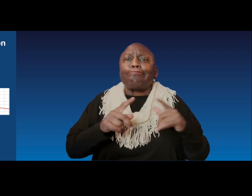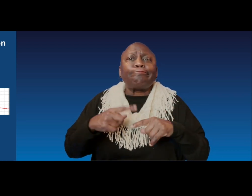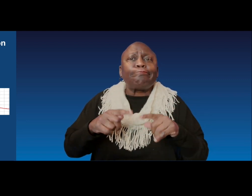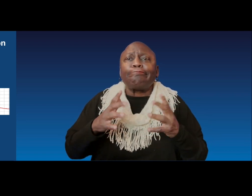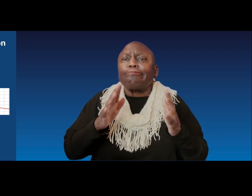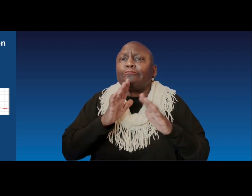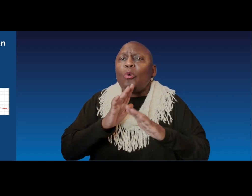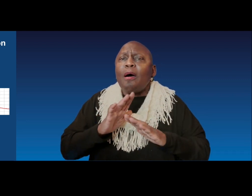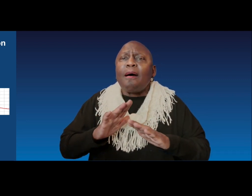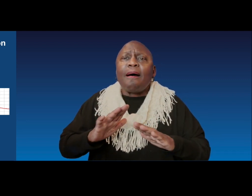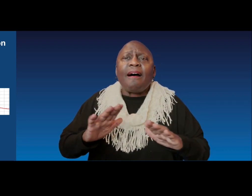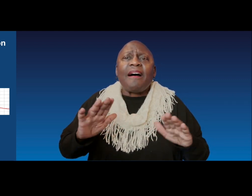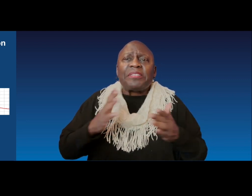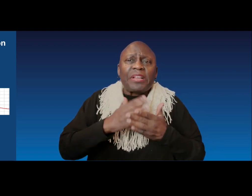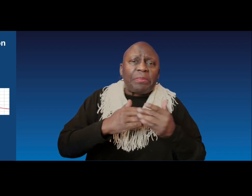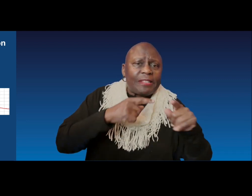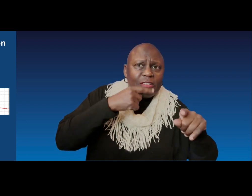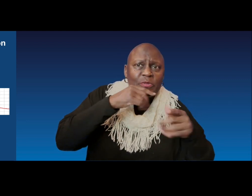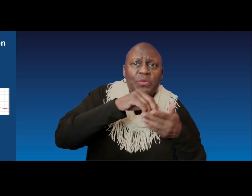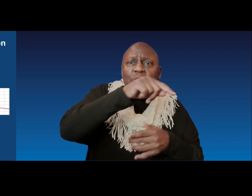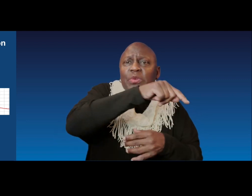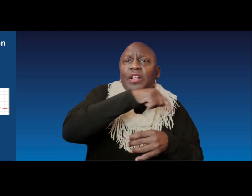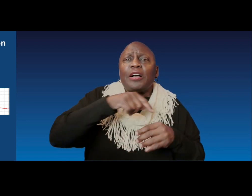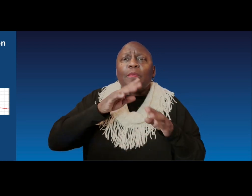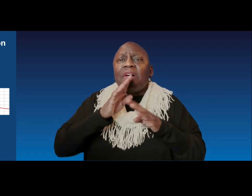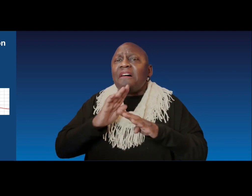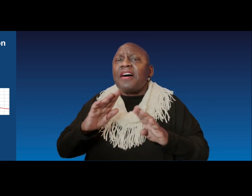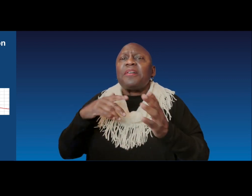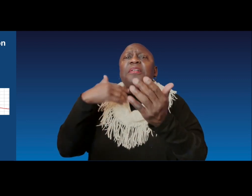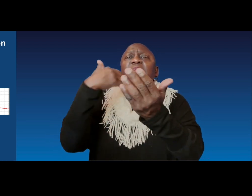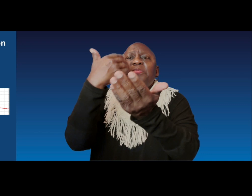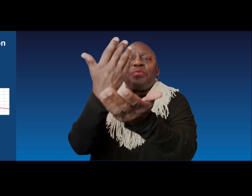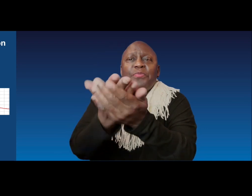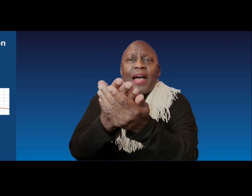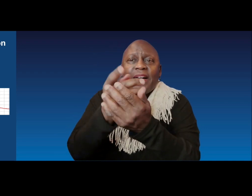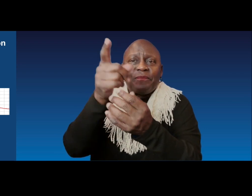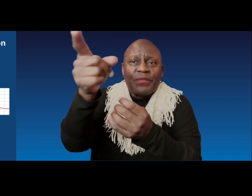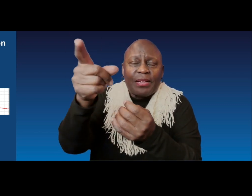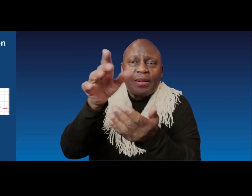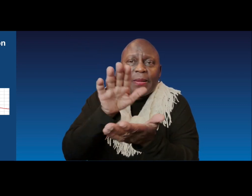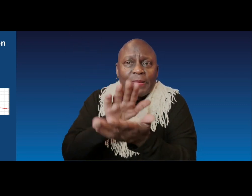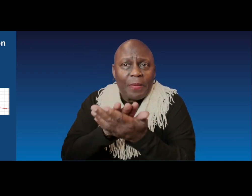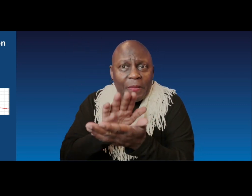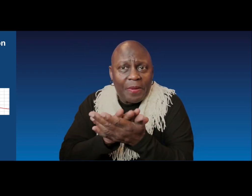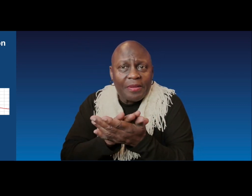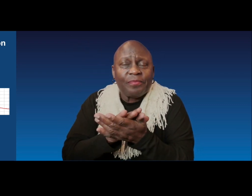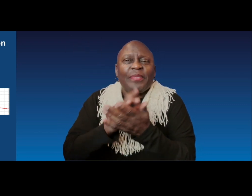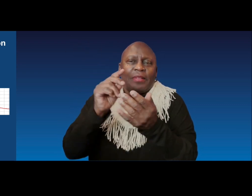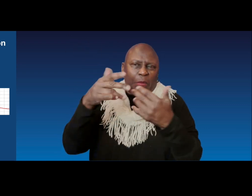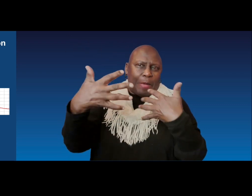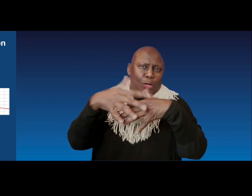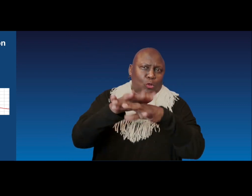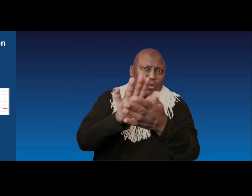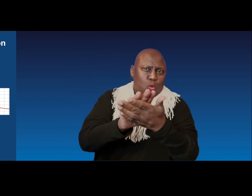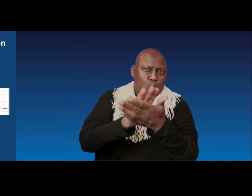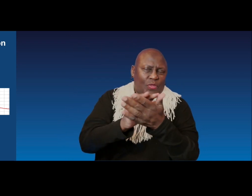He would just drive, the driver and Ed would sit there not talking to him. Everyone would ride the bus silently.